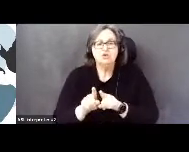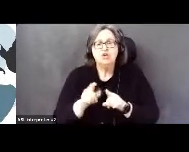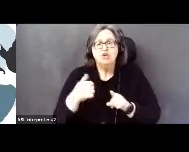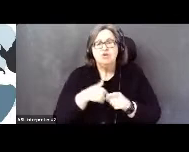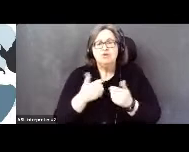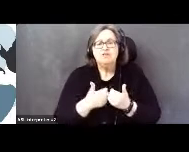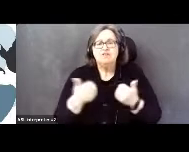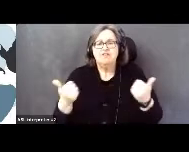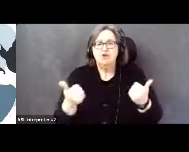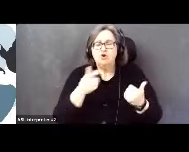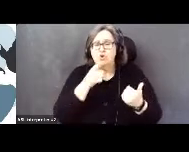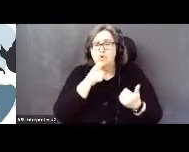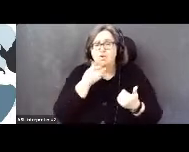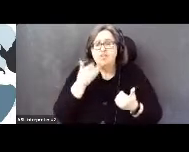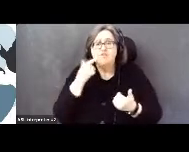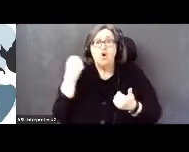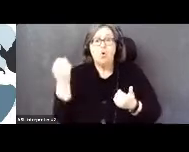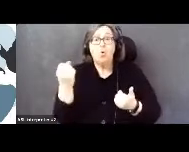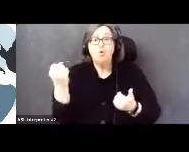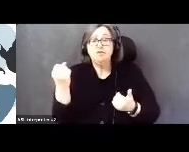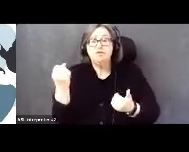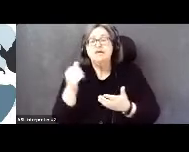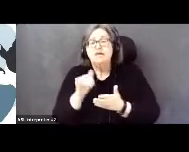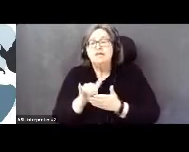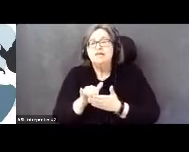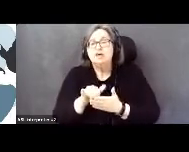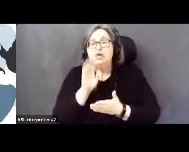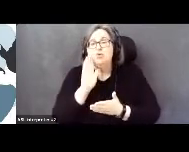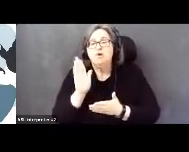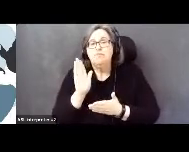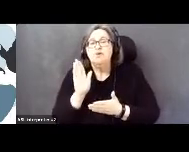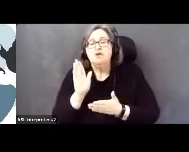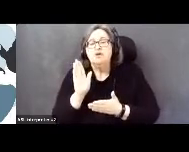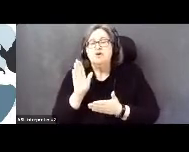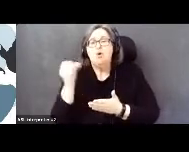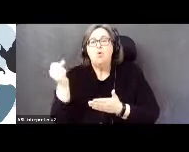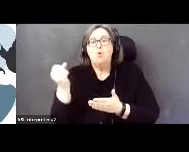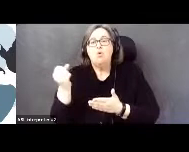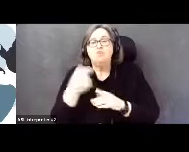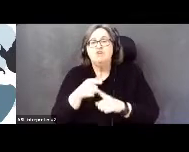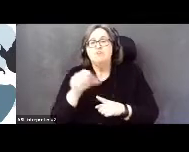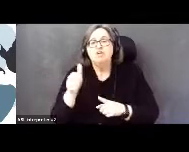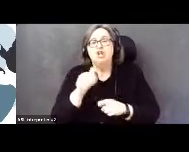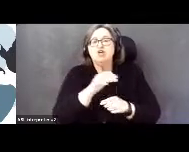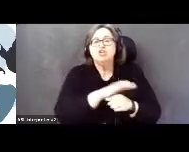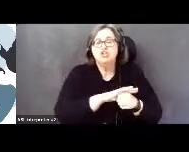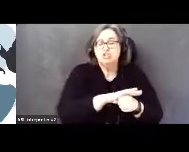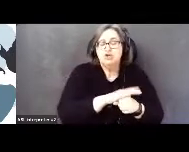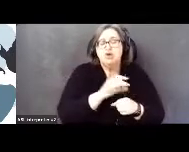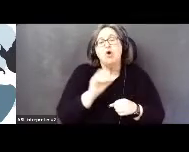between who is there for holds. Because that's often going to be a hold either from another jurisdiction or it might be because